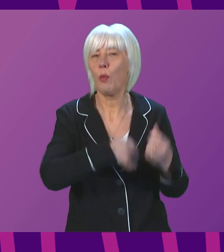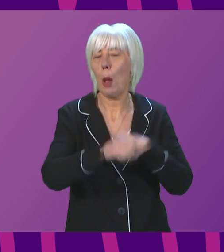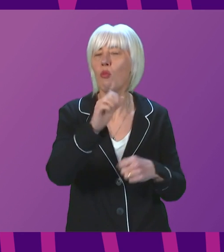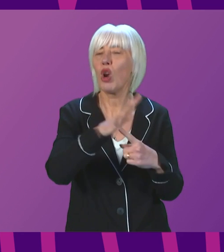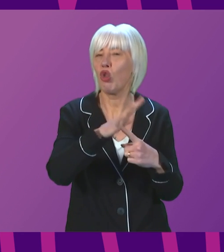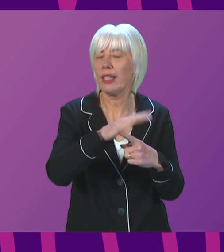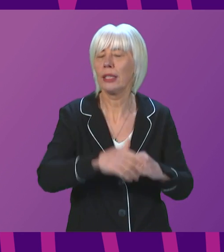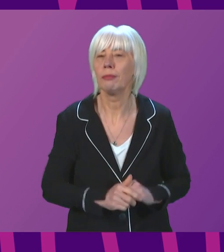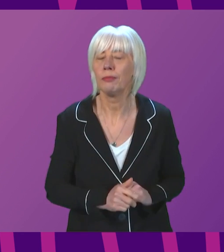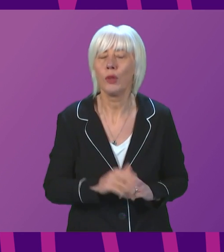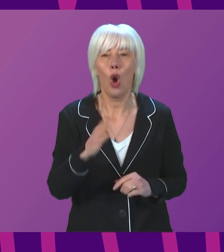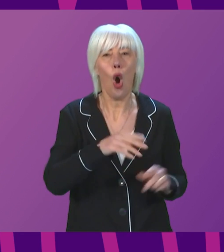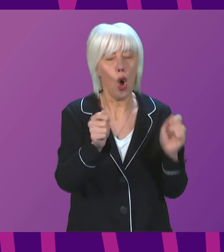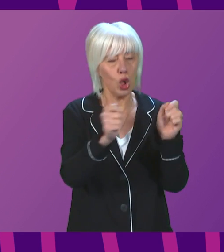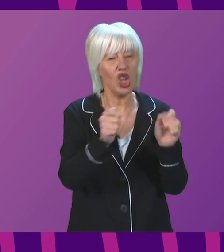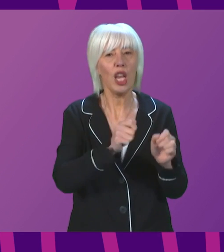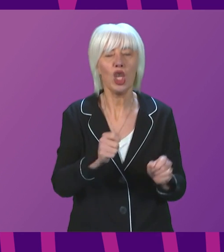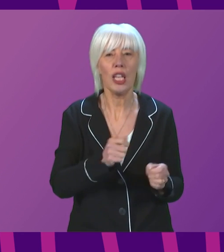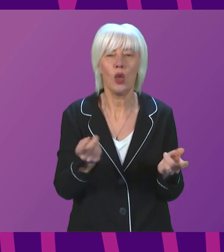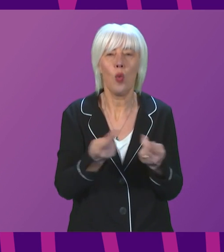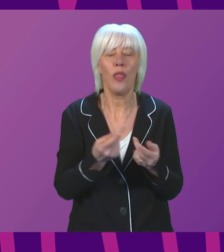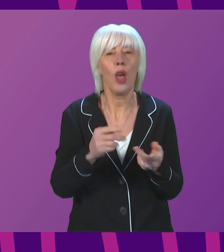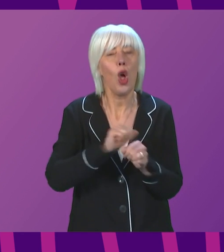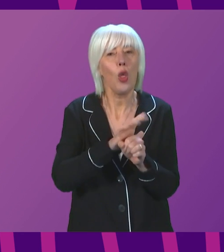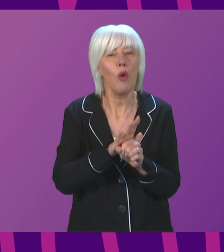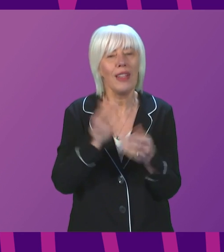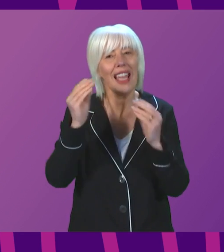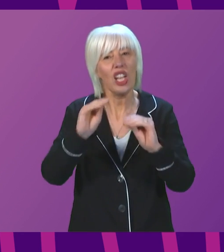Those changes were all discussed with the Covid-19 education recovery group this morning.